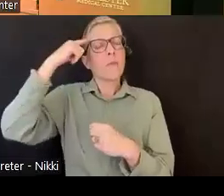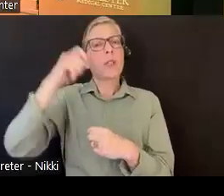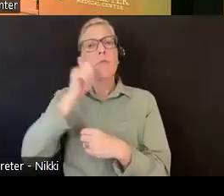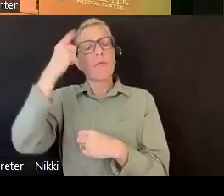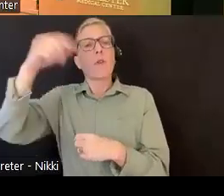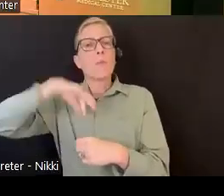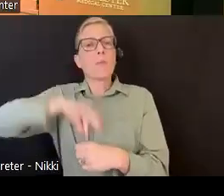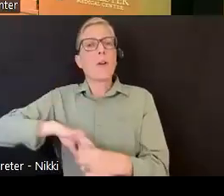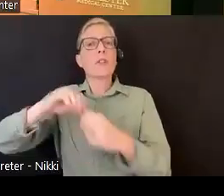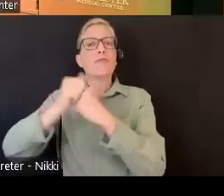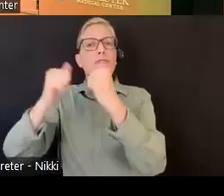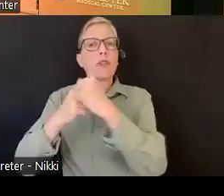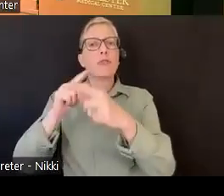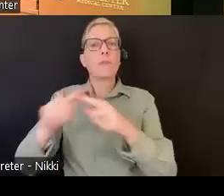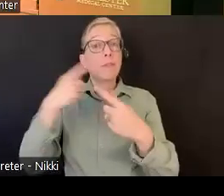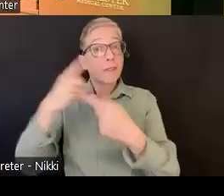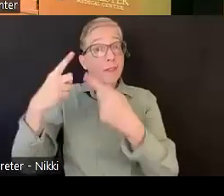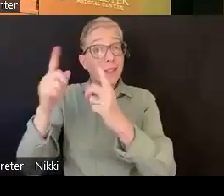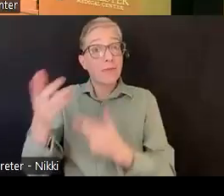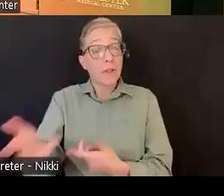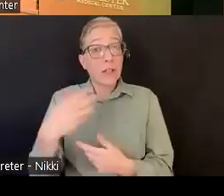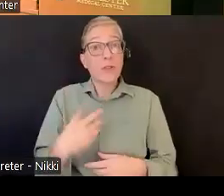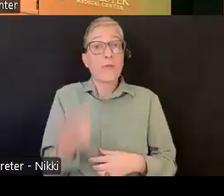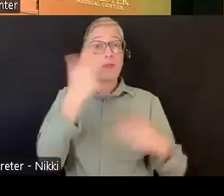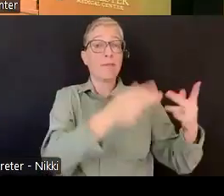to the sort of culture and other things. But there is something universal about this idea